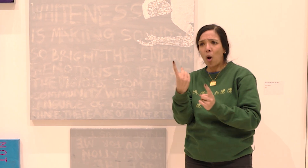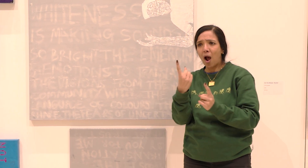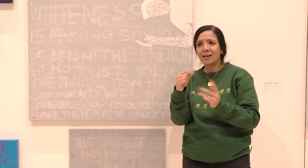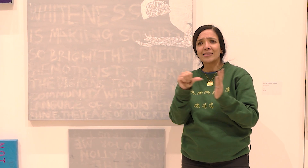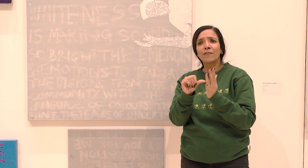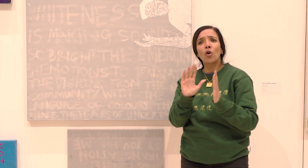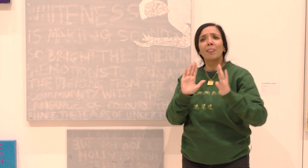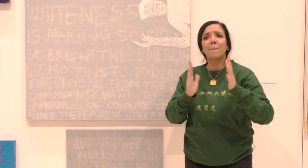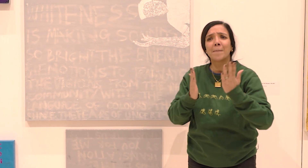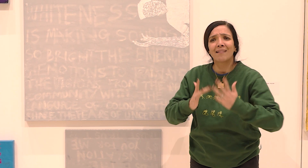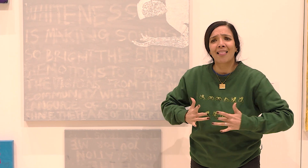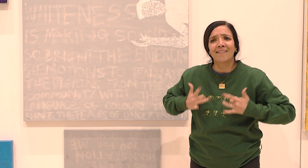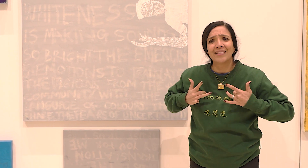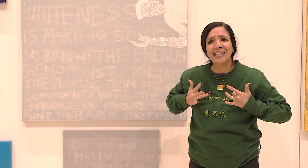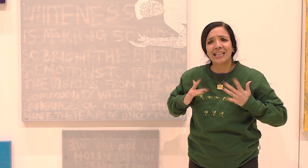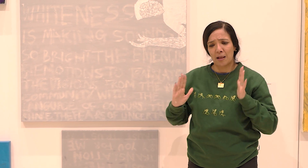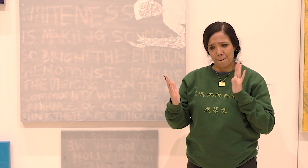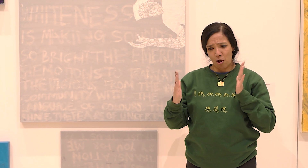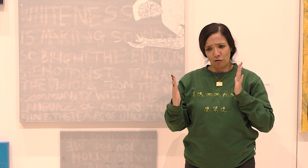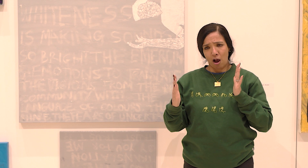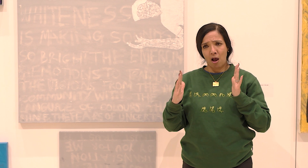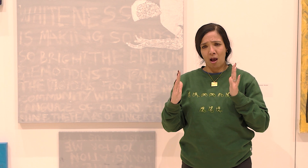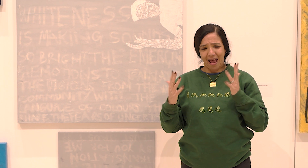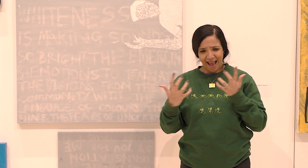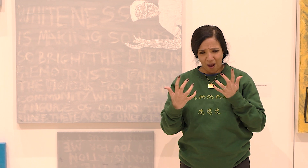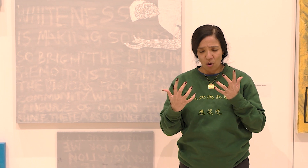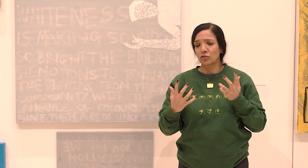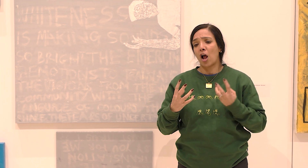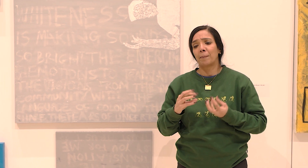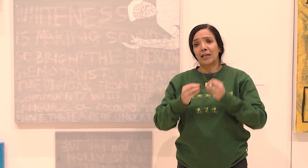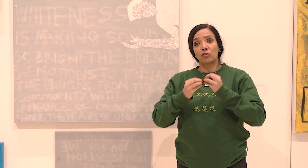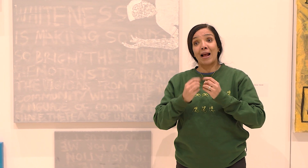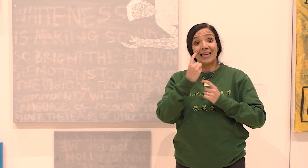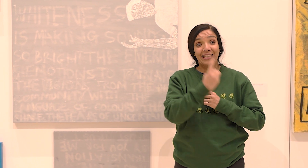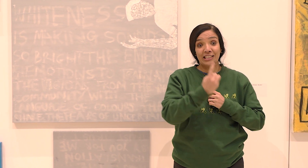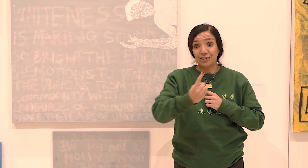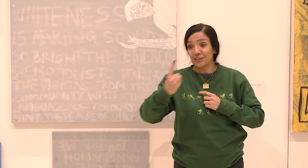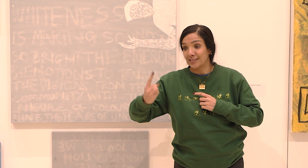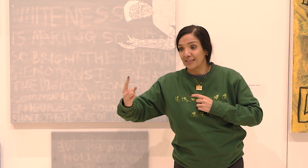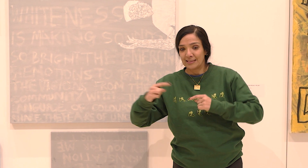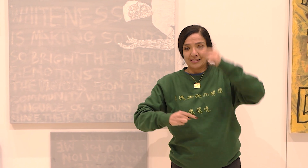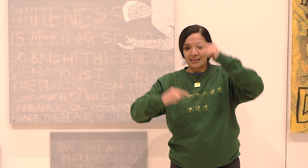"It's impossible to put them in one painting. I can't mirror the narratives that I've learned,"